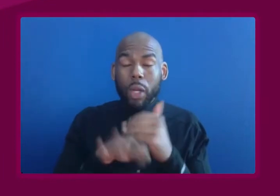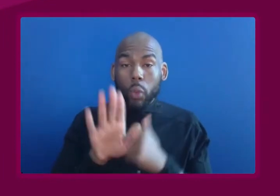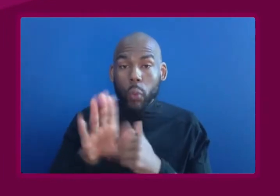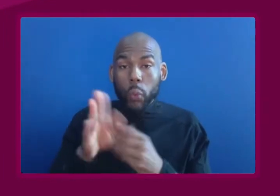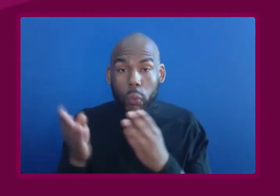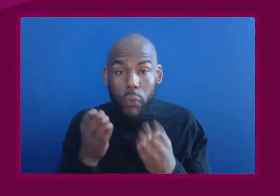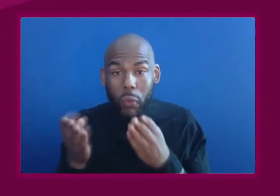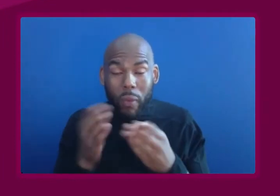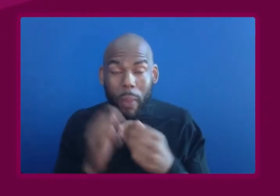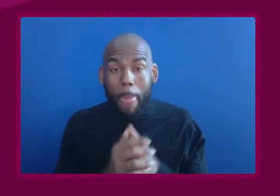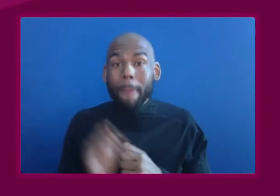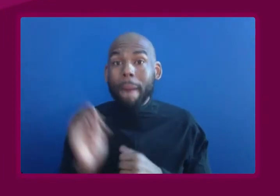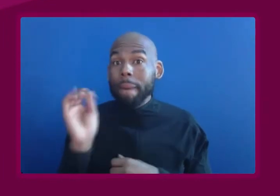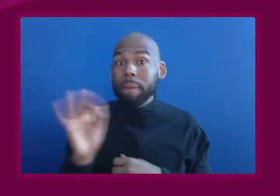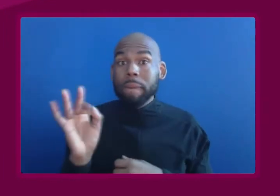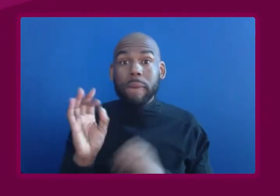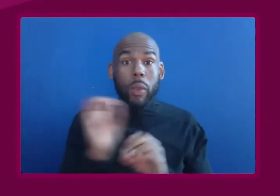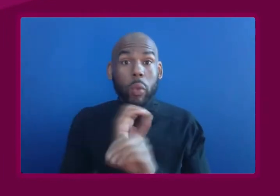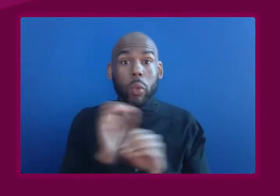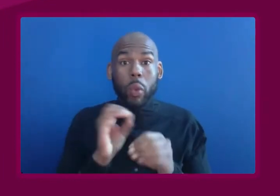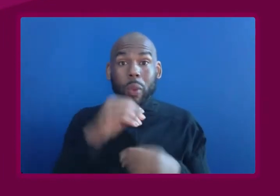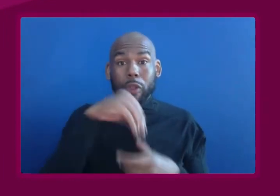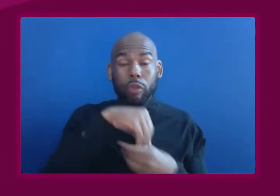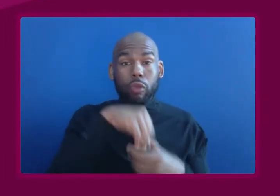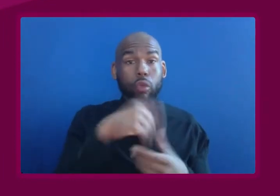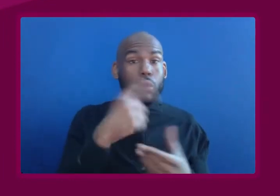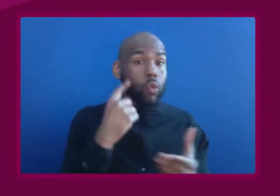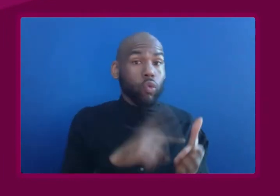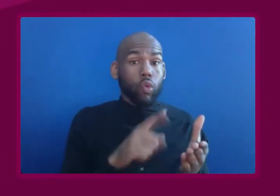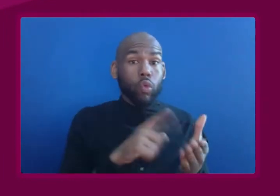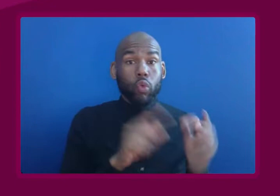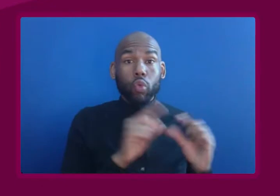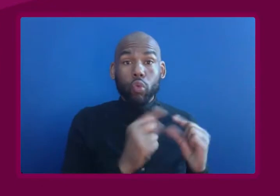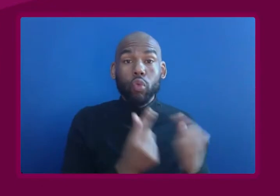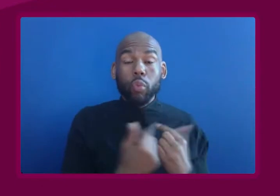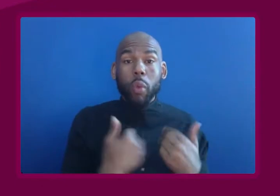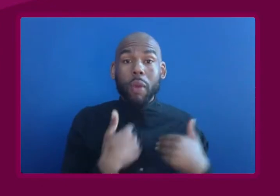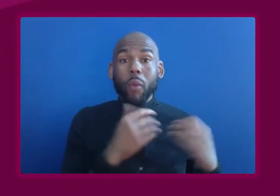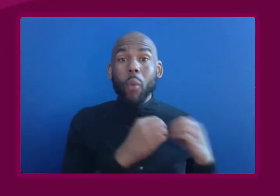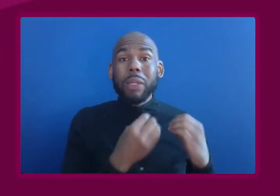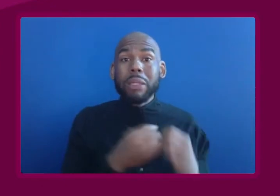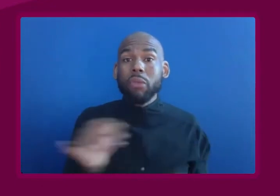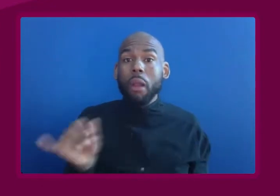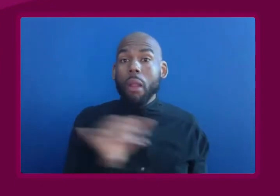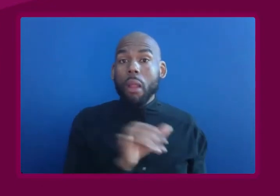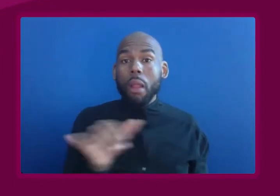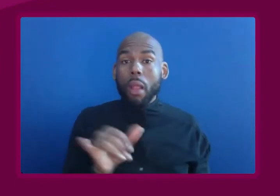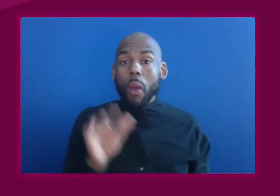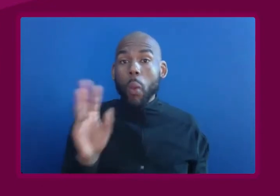If you don't have an internal research group, there are organizations like WID, who can